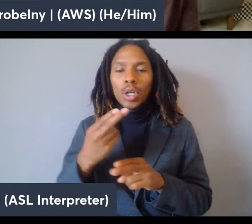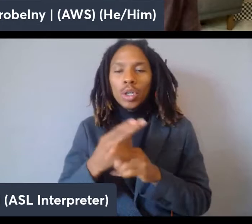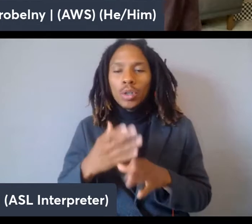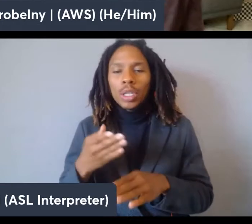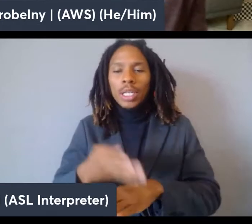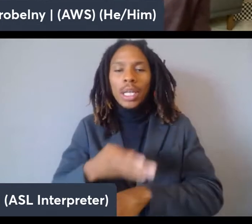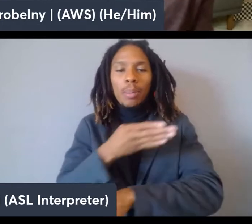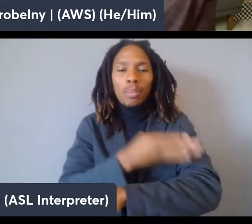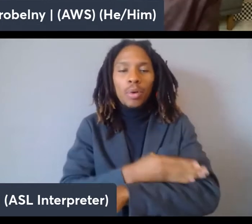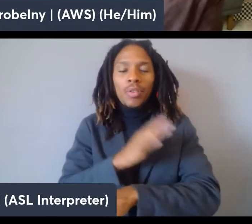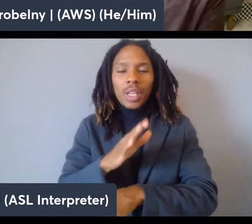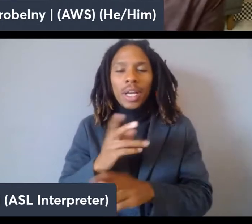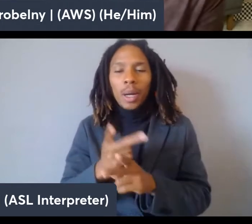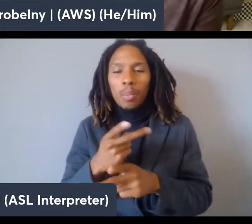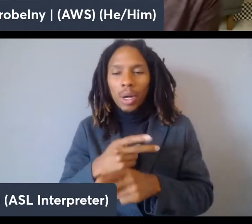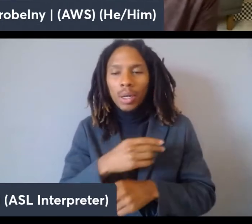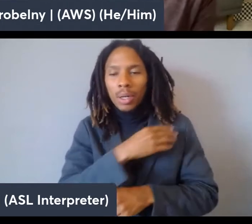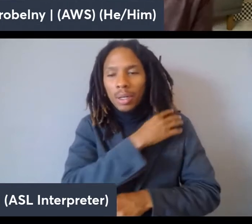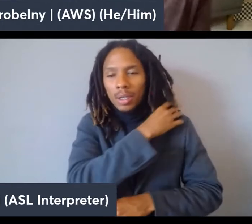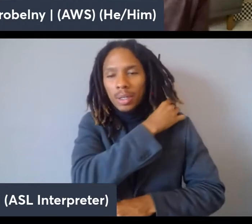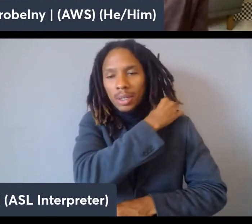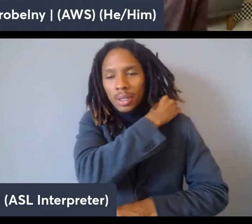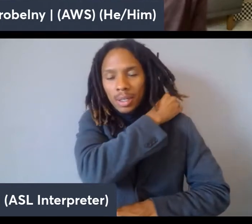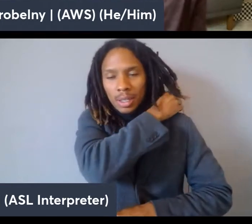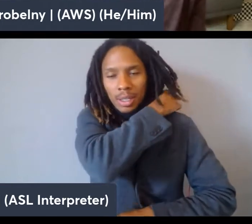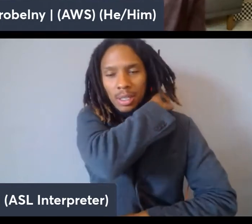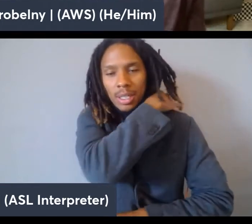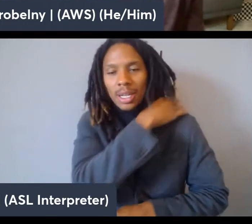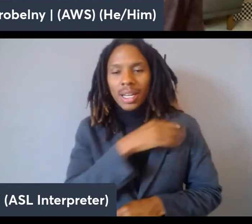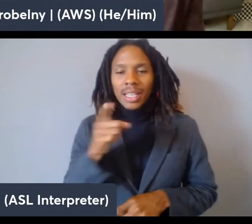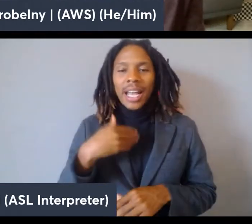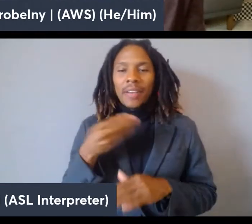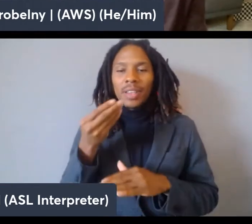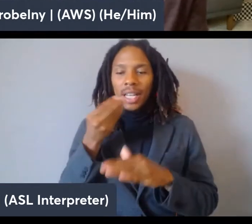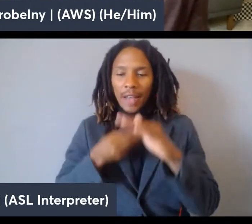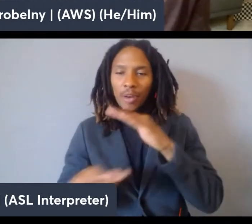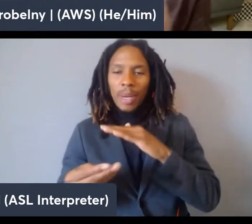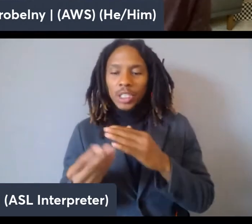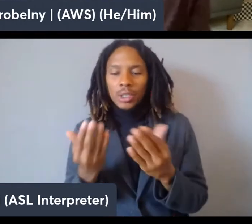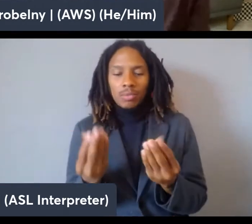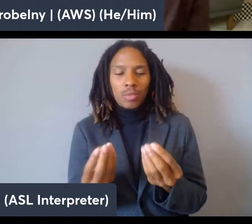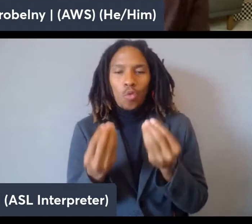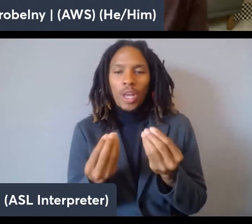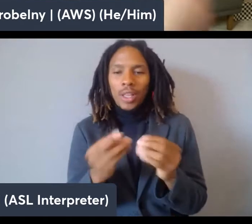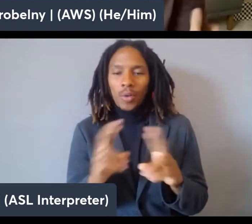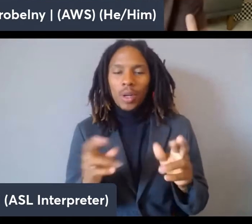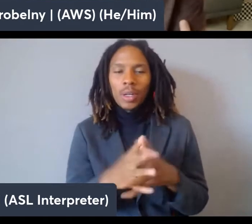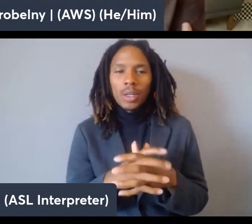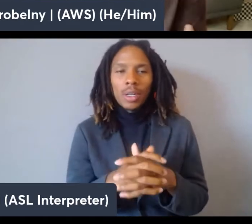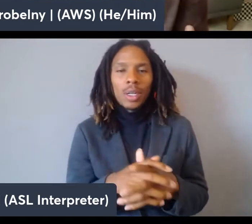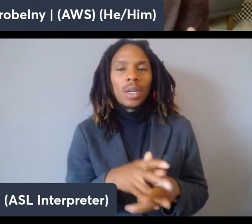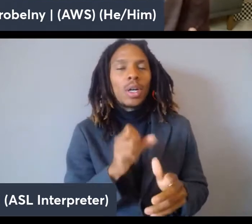because they have the insights at the fingertips. So effectively put the data where the users are;